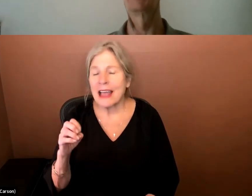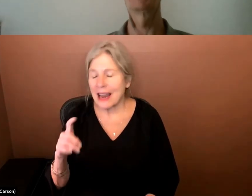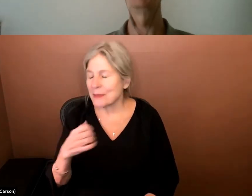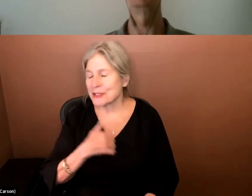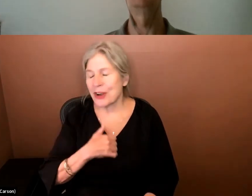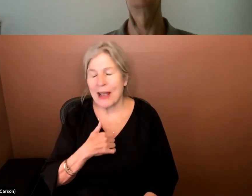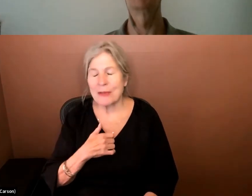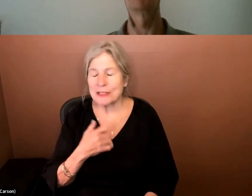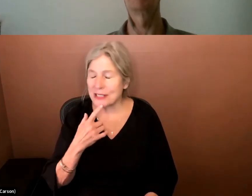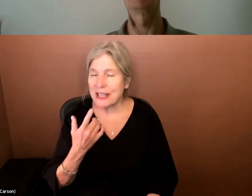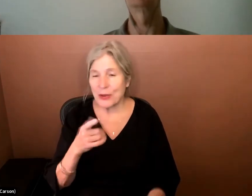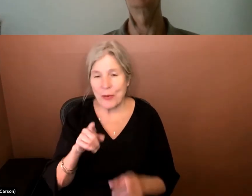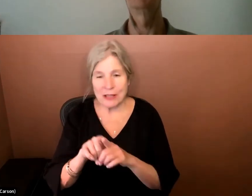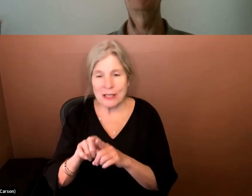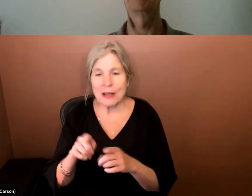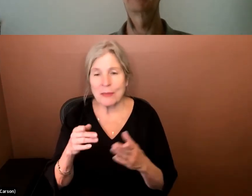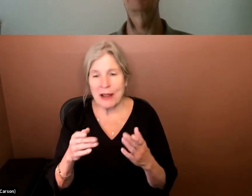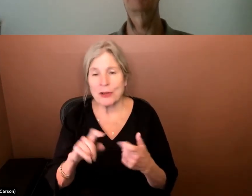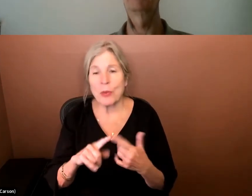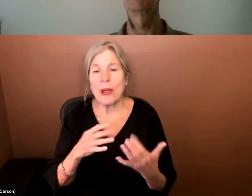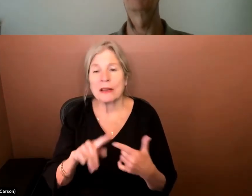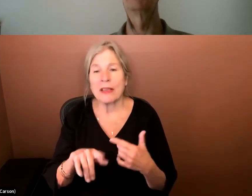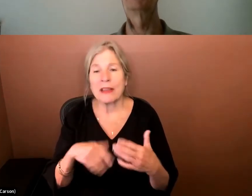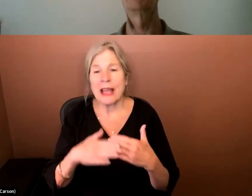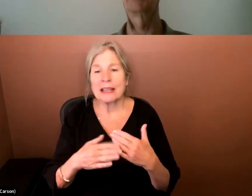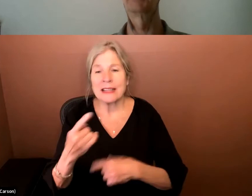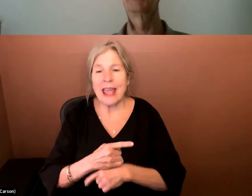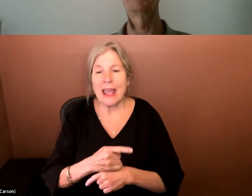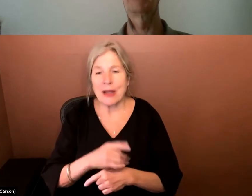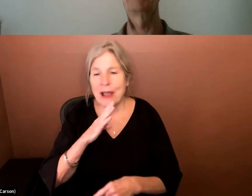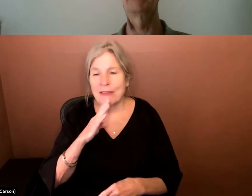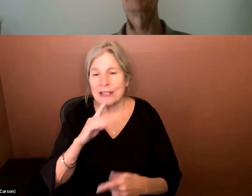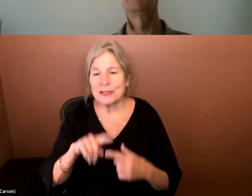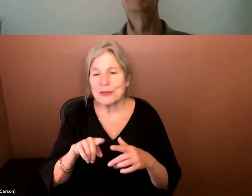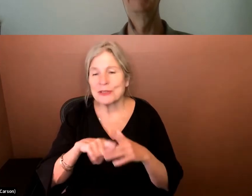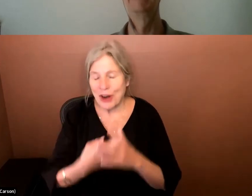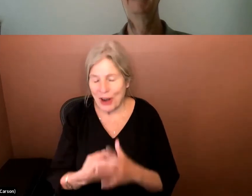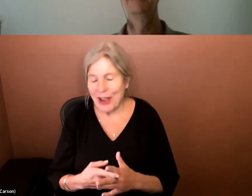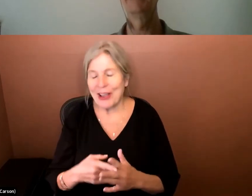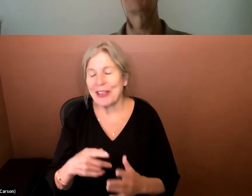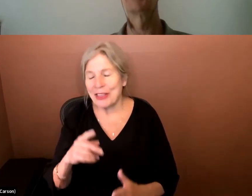say that you might also have to wait until the next day at breakfast to get started on the graphic novel because the reader might